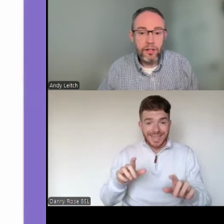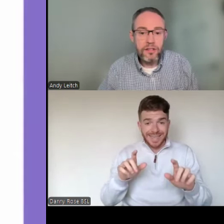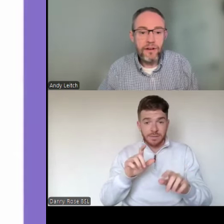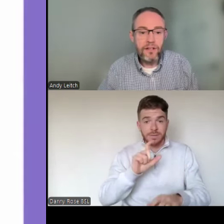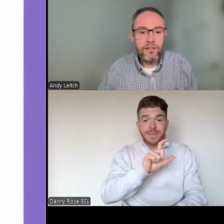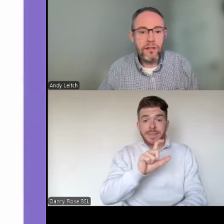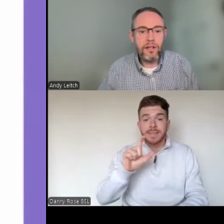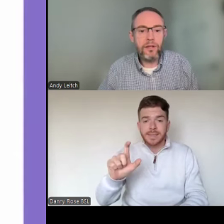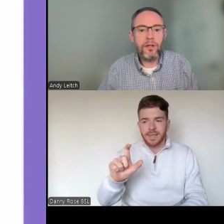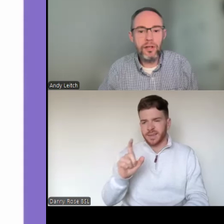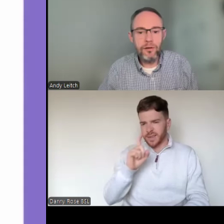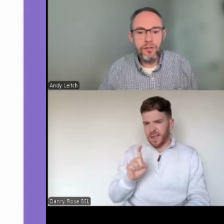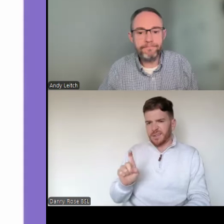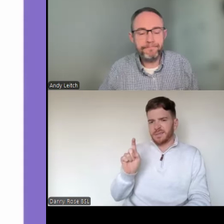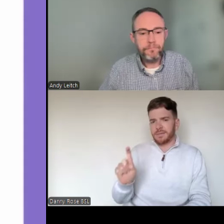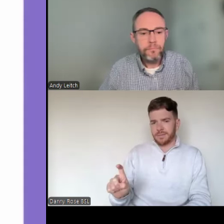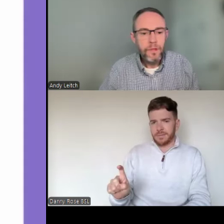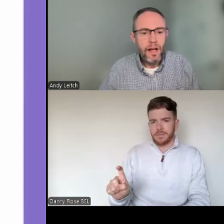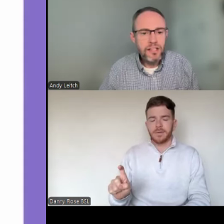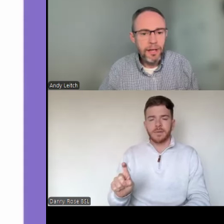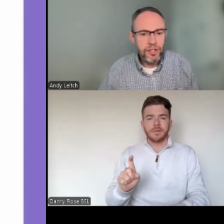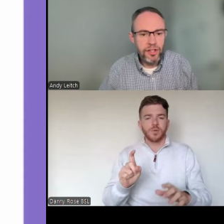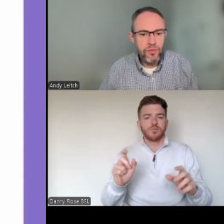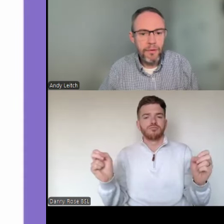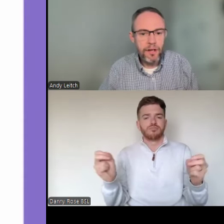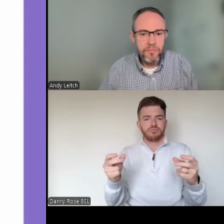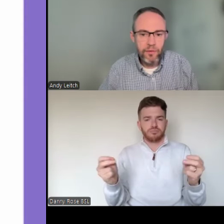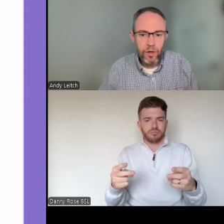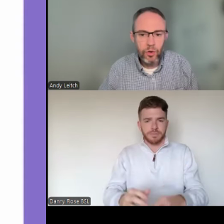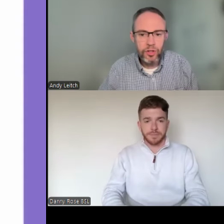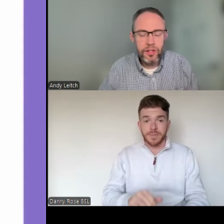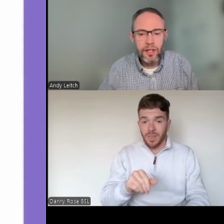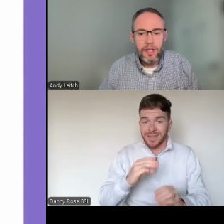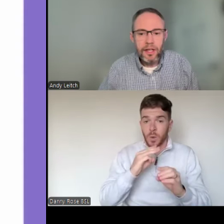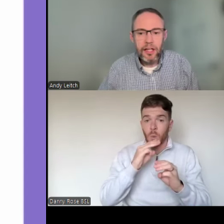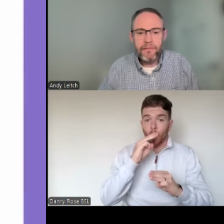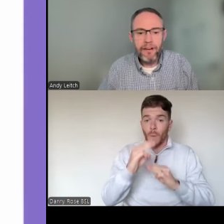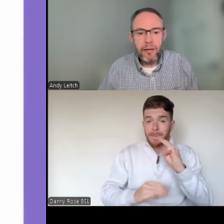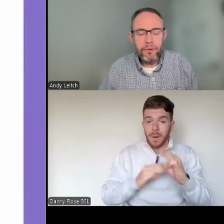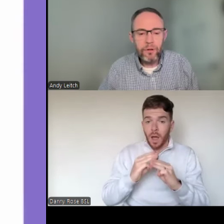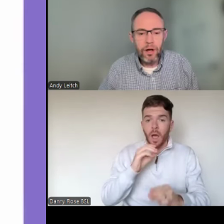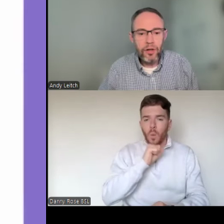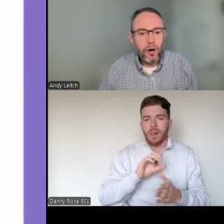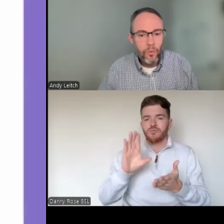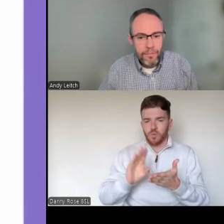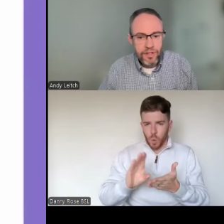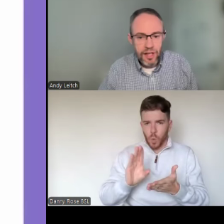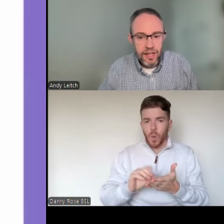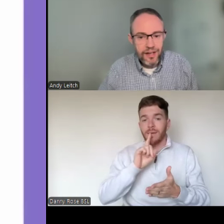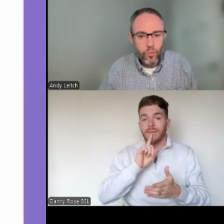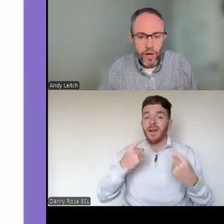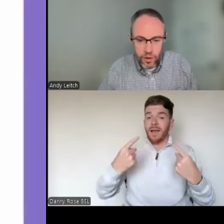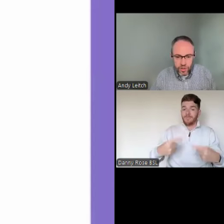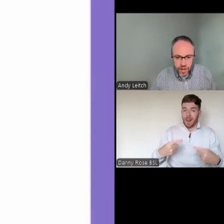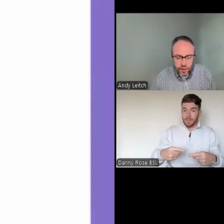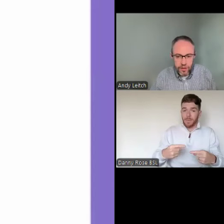on the interface that you can use. As I mentioned, this webinar is being recorded. It'll be available on our website in the next week or so,